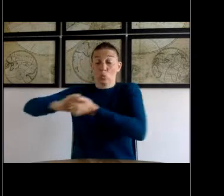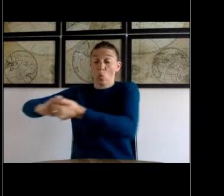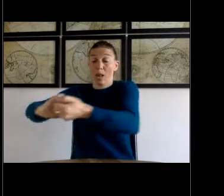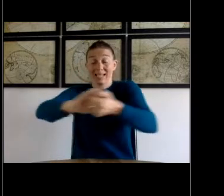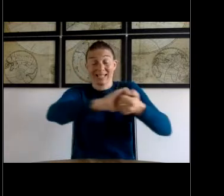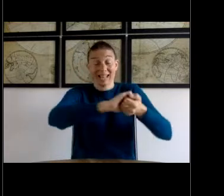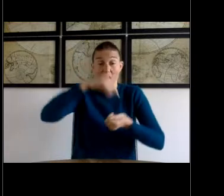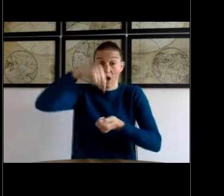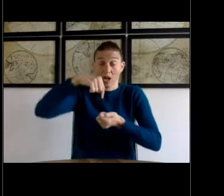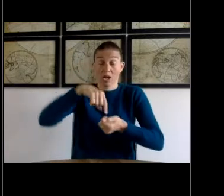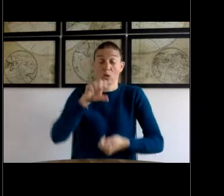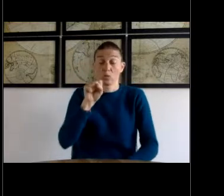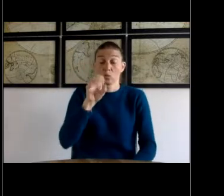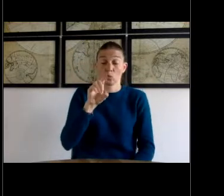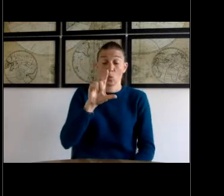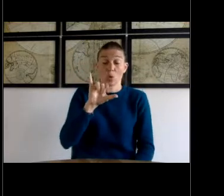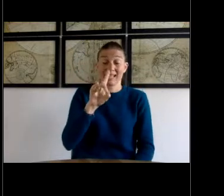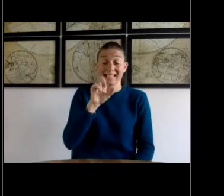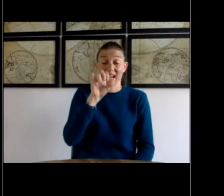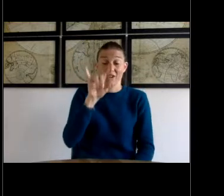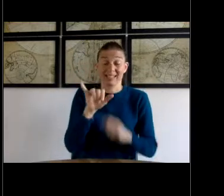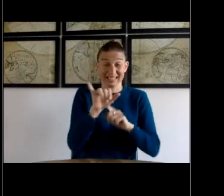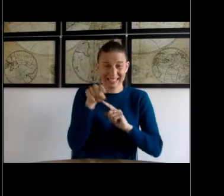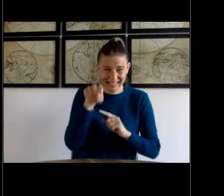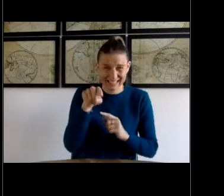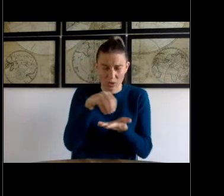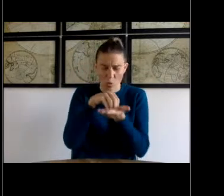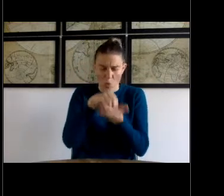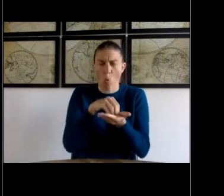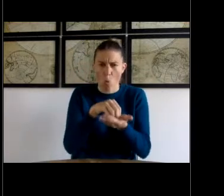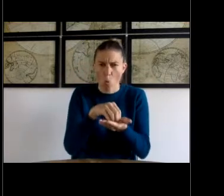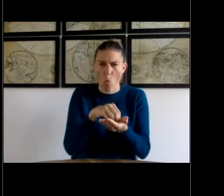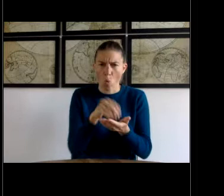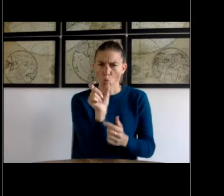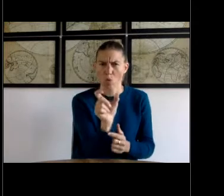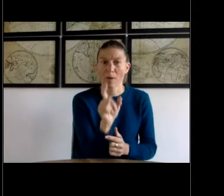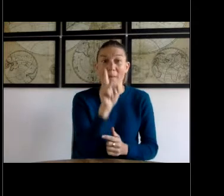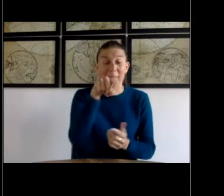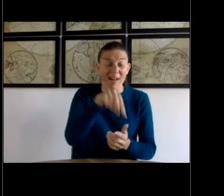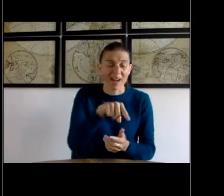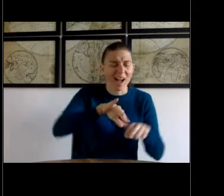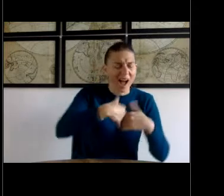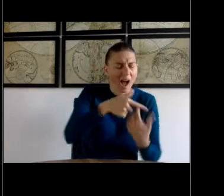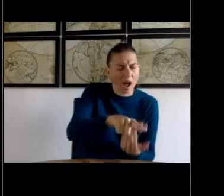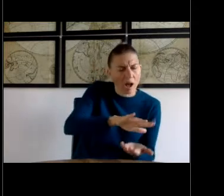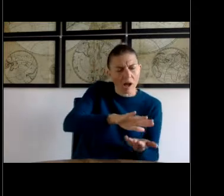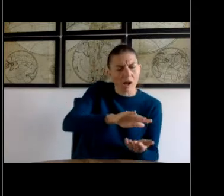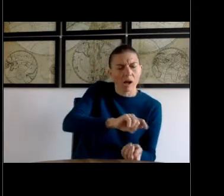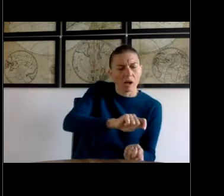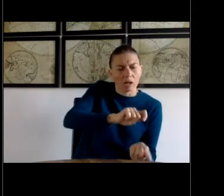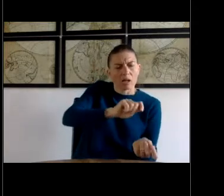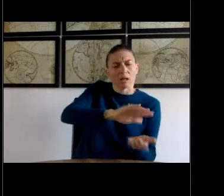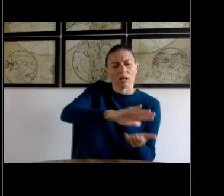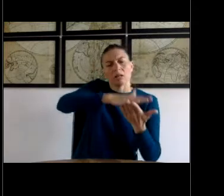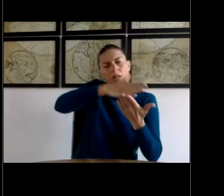And how do we translate that into action? while using free core activities as well.